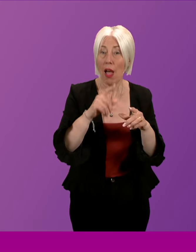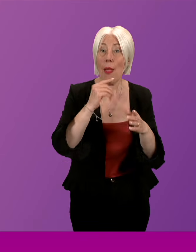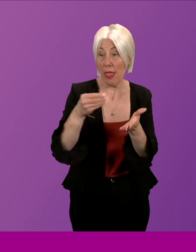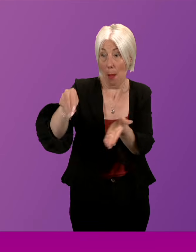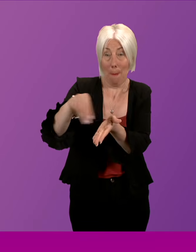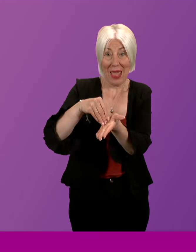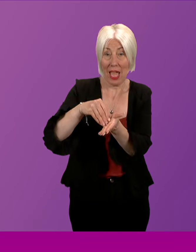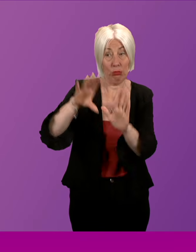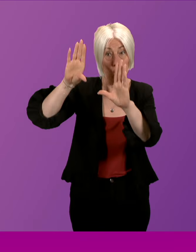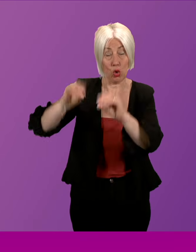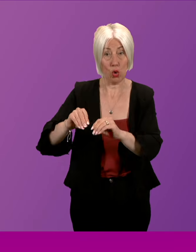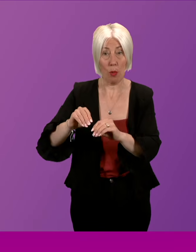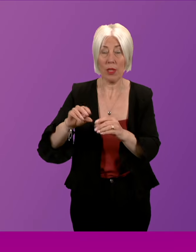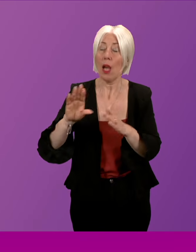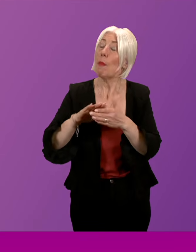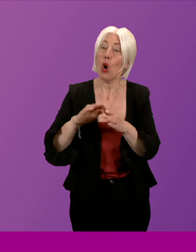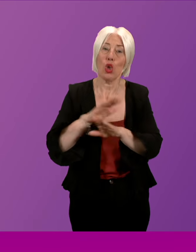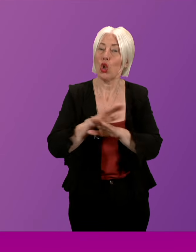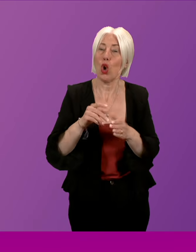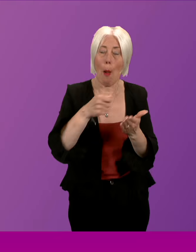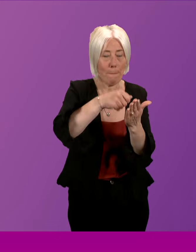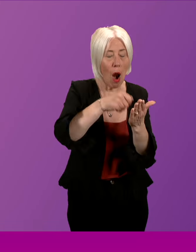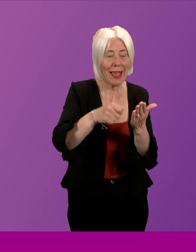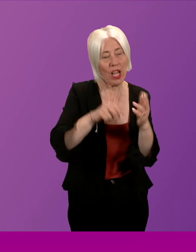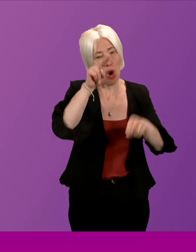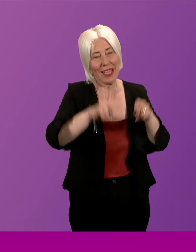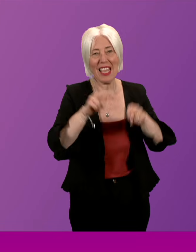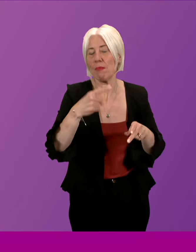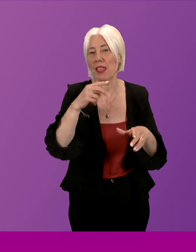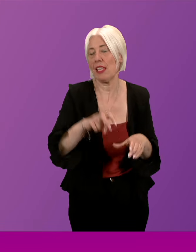despite that being just one part of their job. Remaining staff who are already overworked have